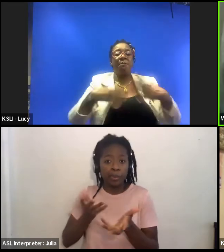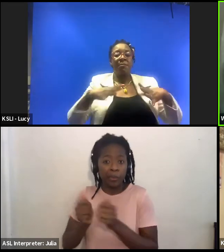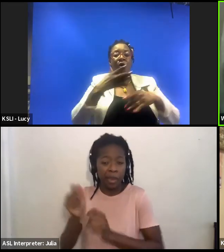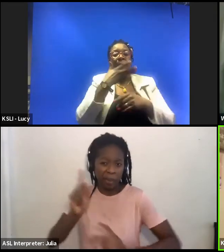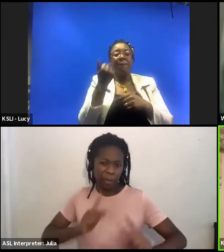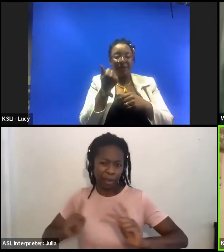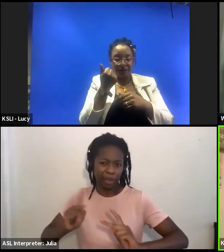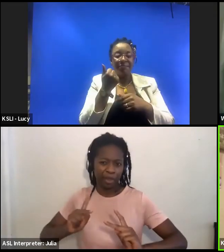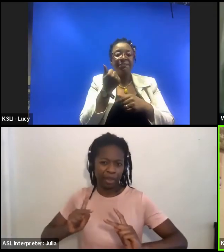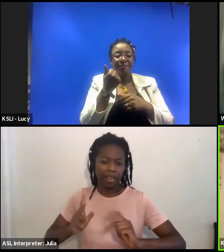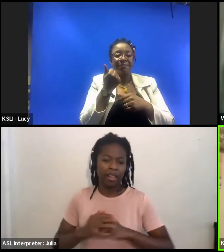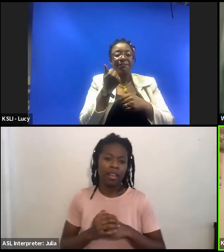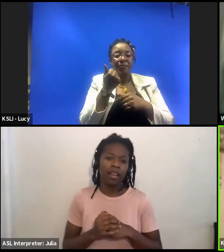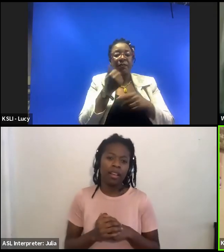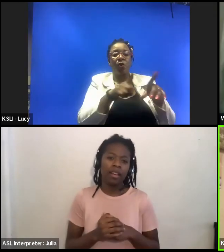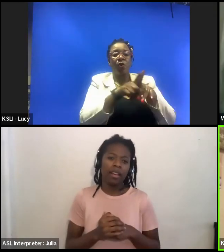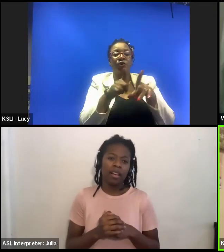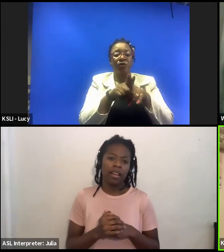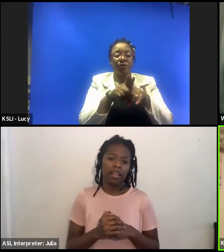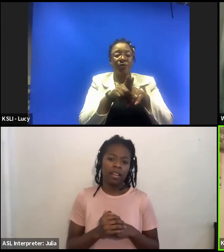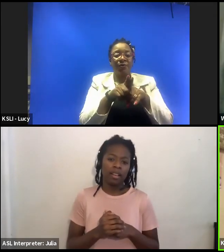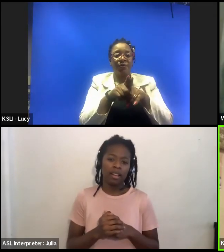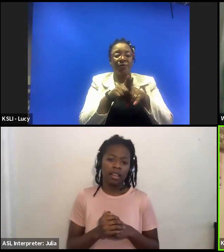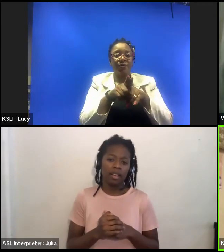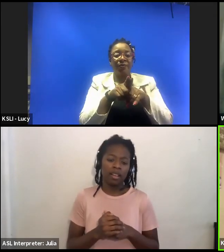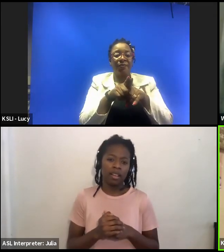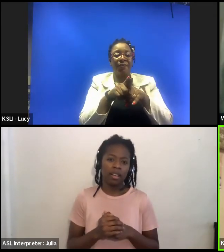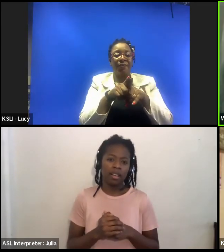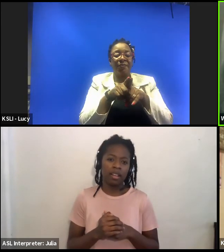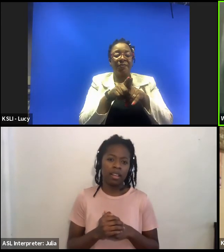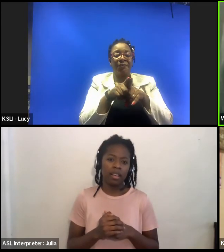And also being an... Ah.